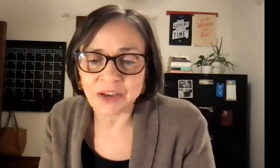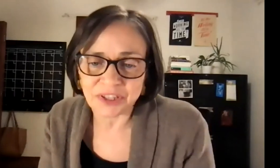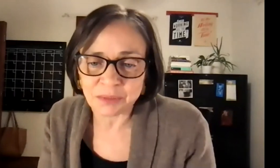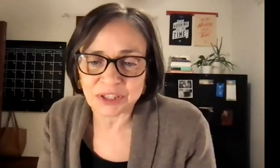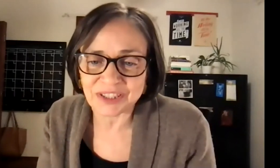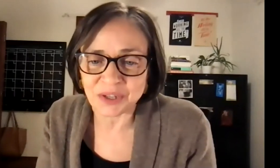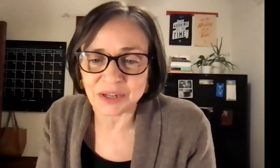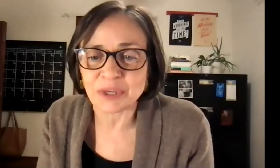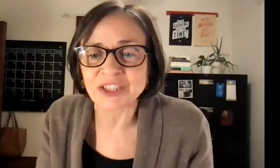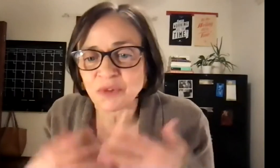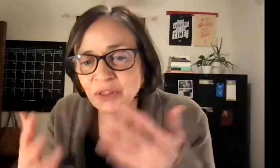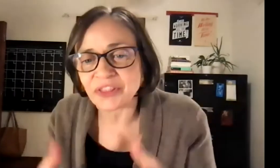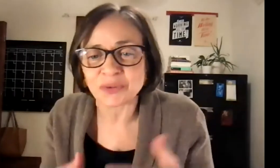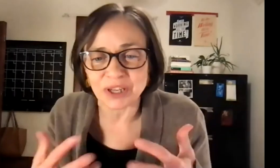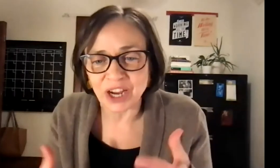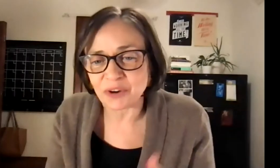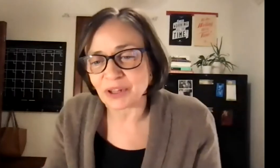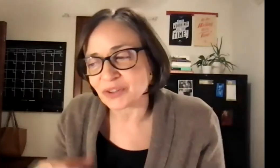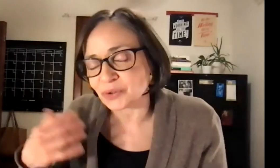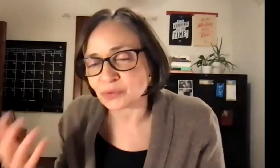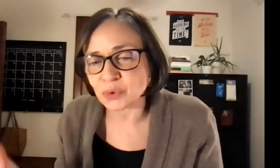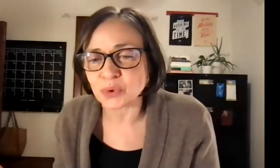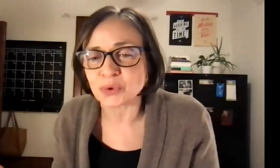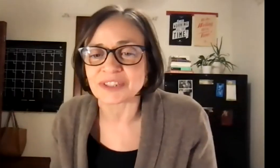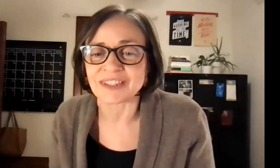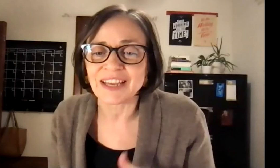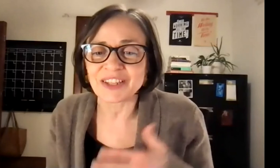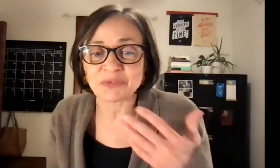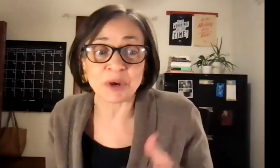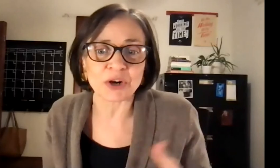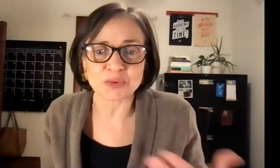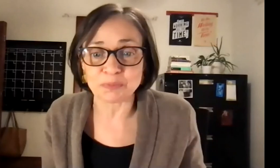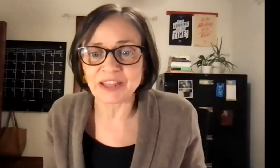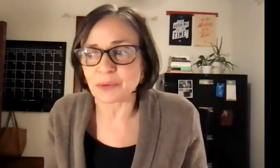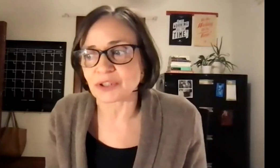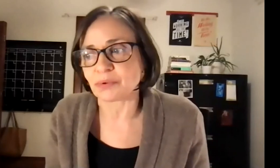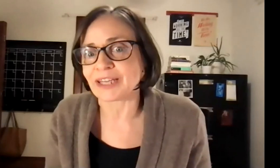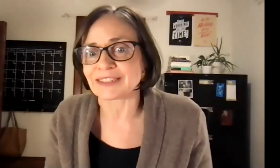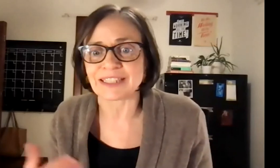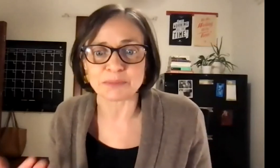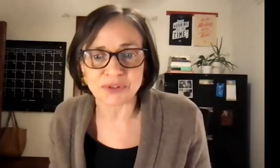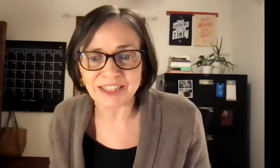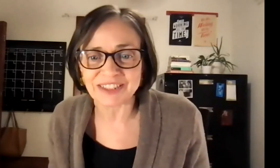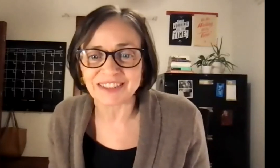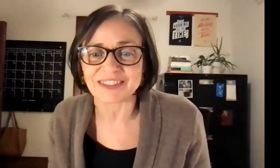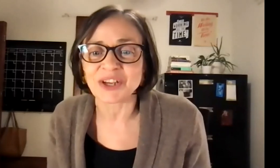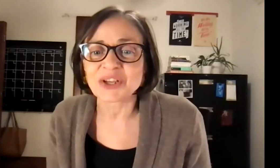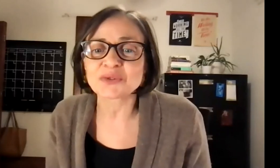They matter I matter I matter I matter He matter I matter She matter I matter They matter I matter I matter